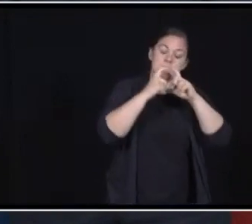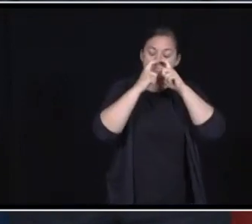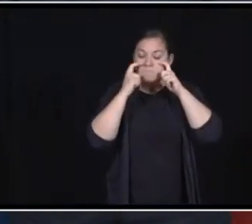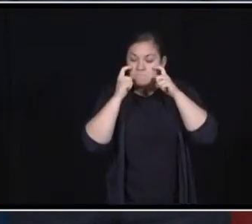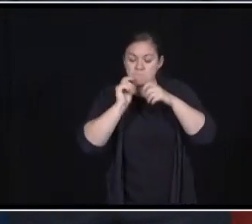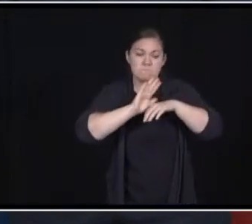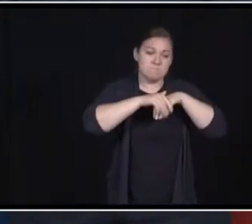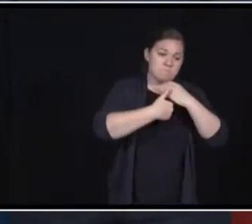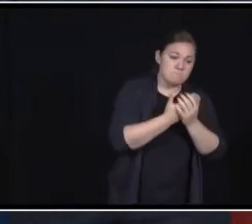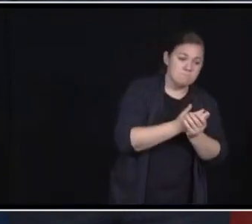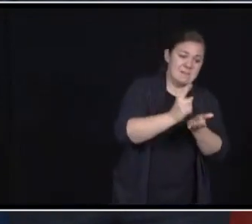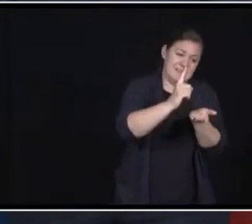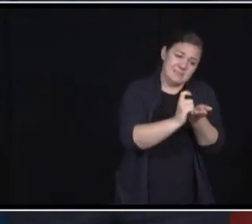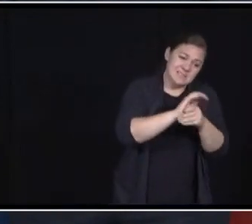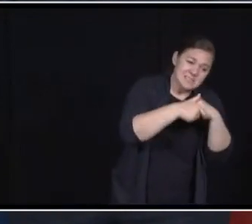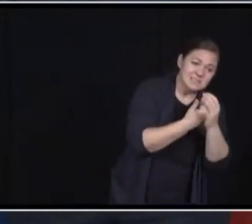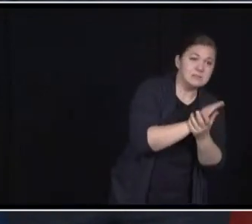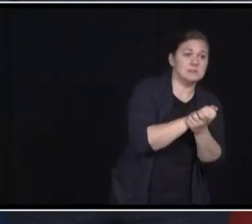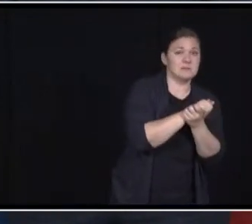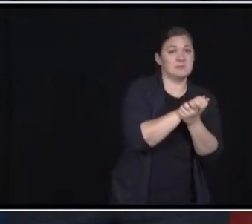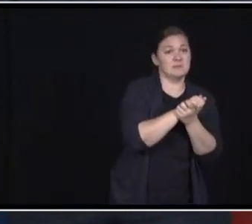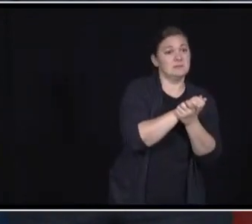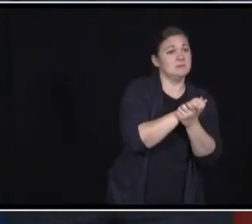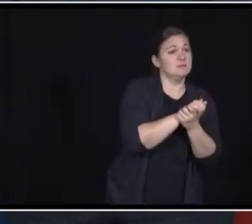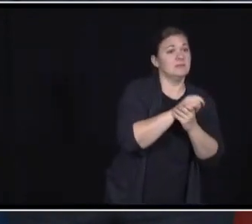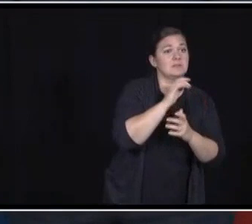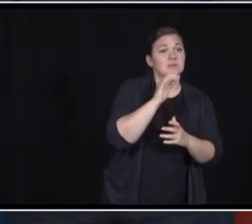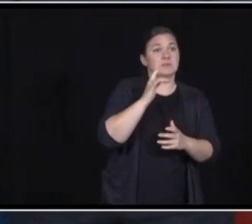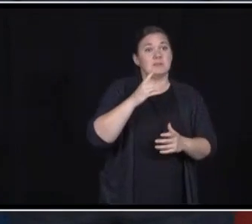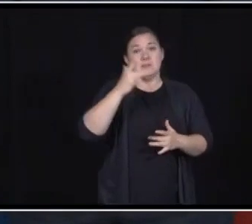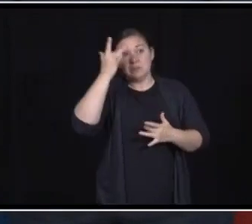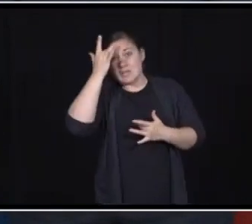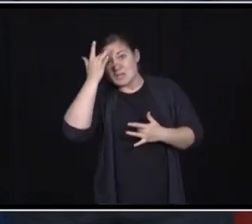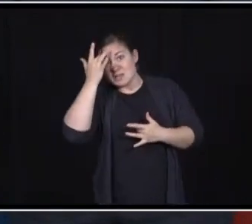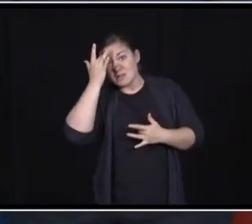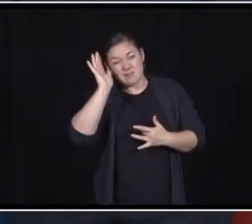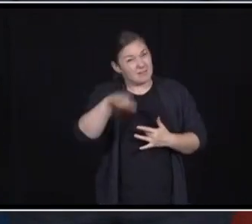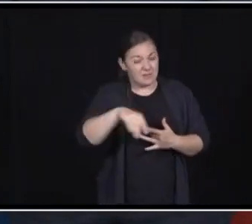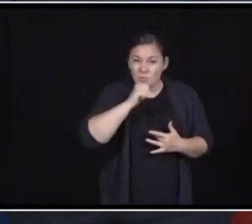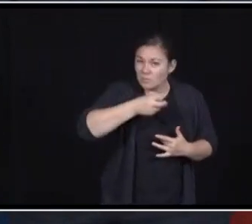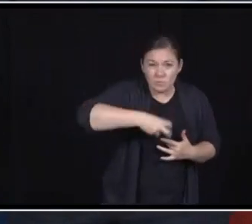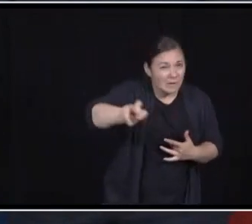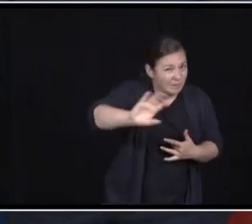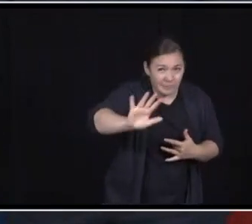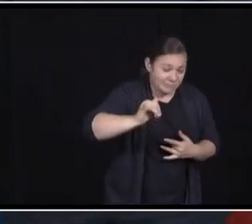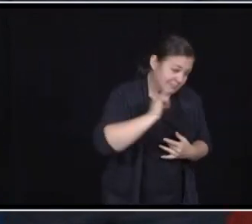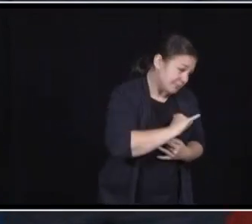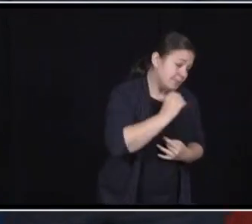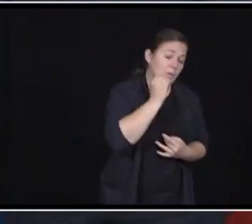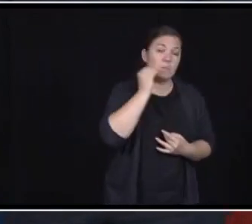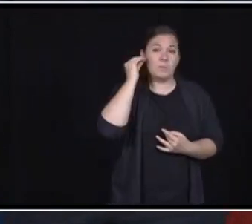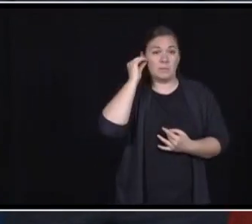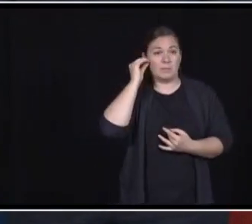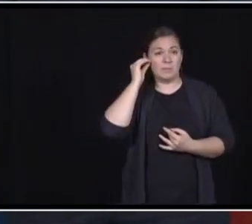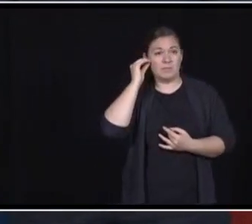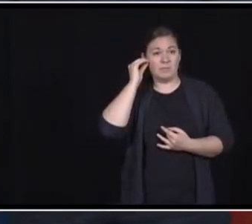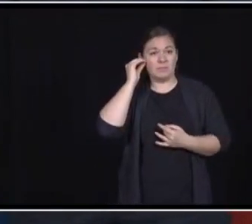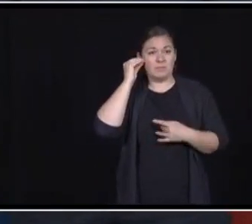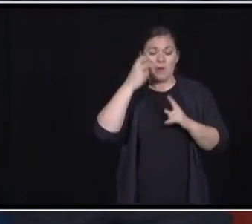Those are still in place. And if you have to travel for a century regions, you do not lacks those methods of